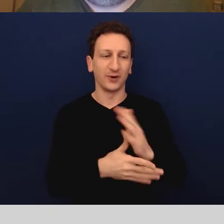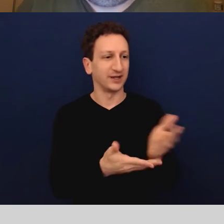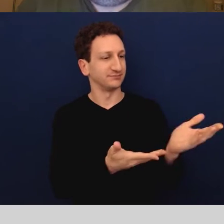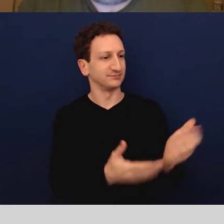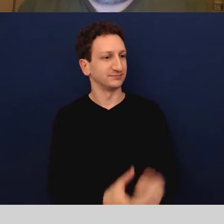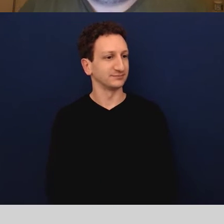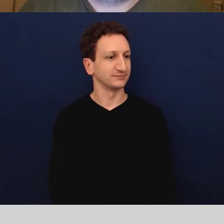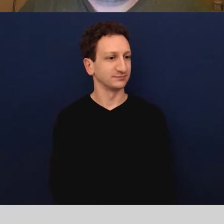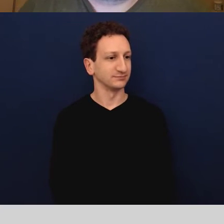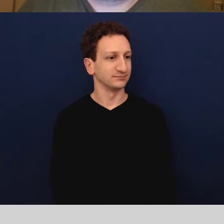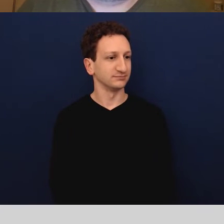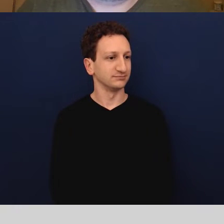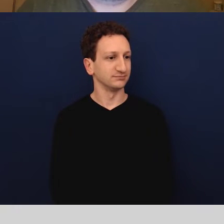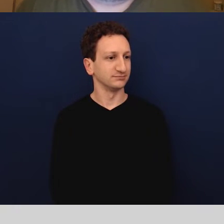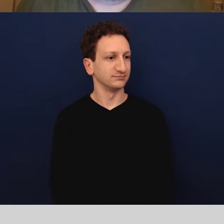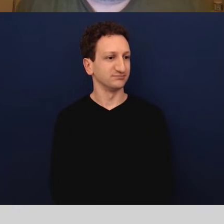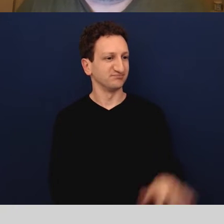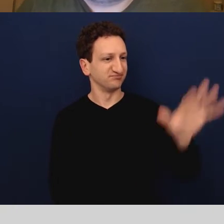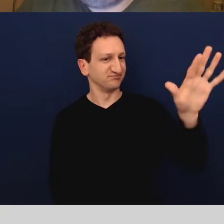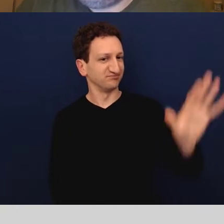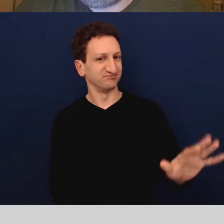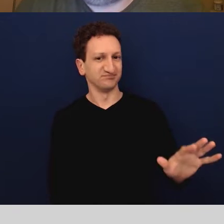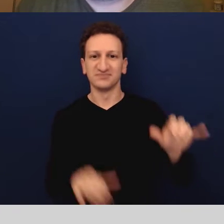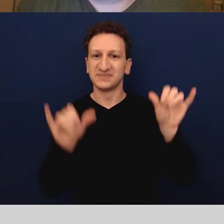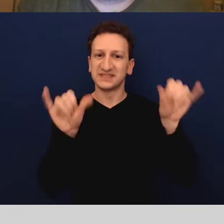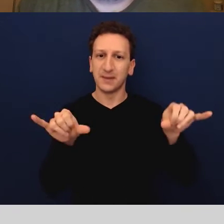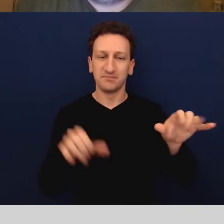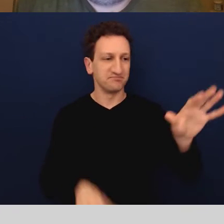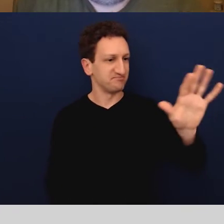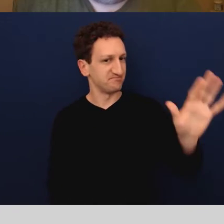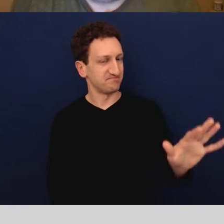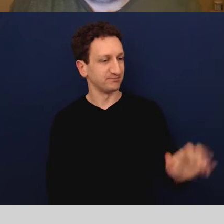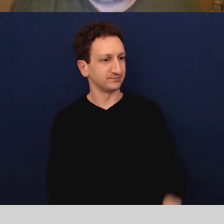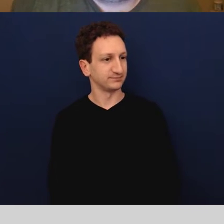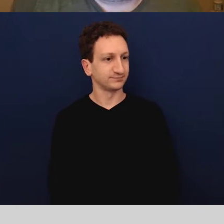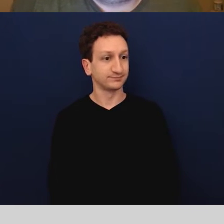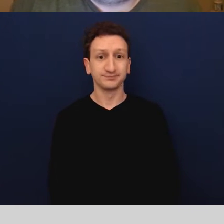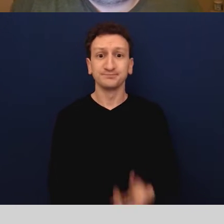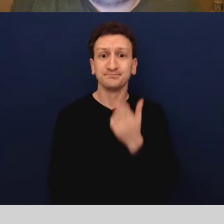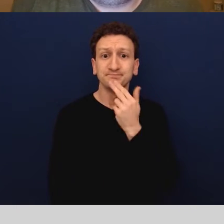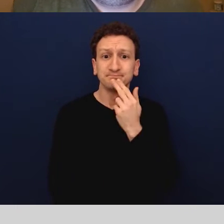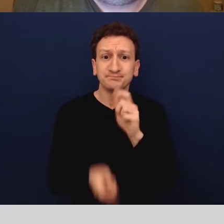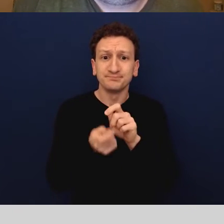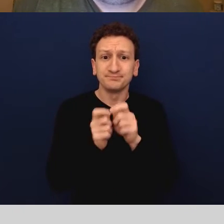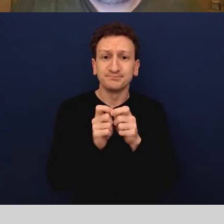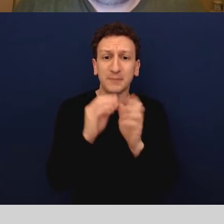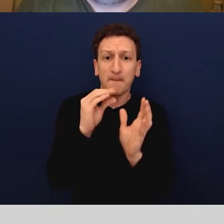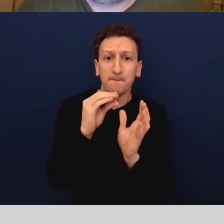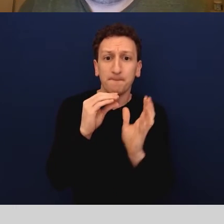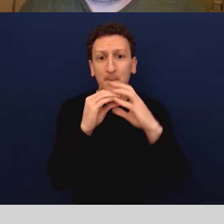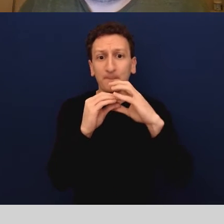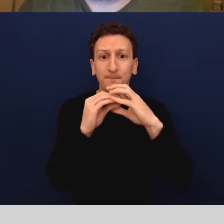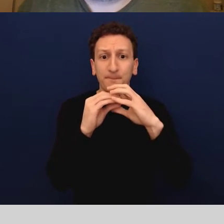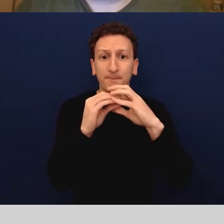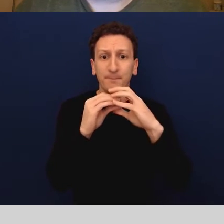The rest of the implementation is the same. So I'm not gonna talk about it. But with that little thing, now we can explicitly say